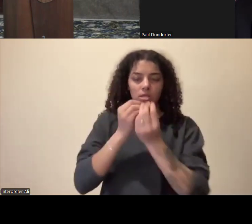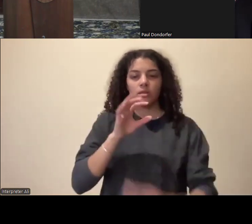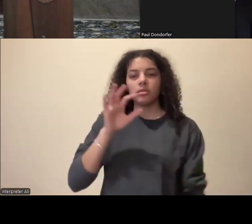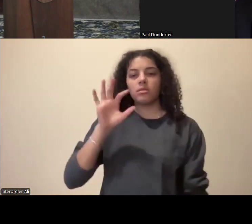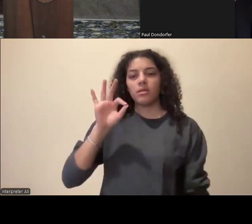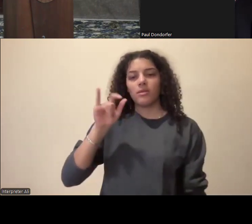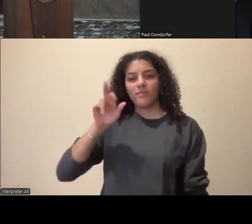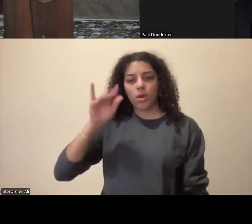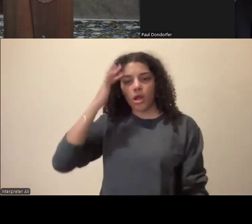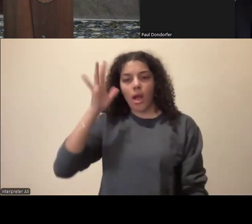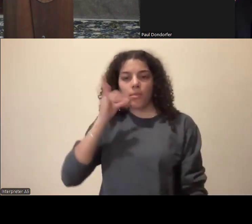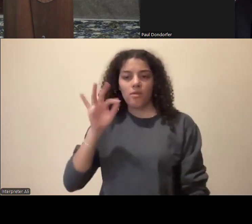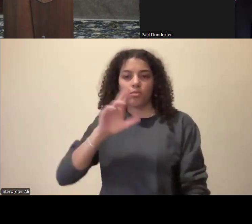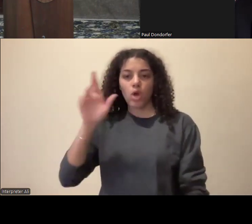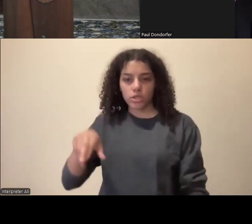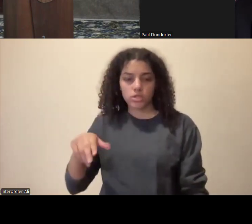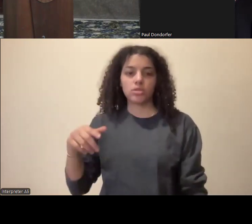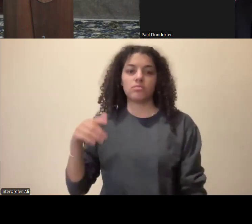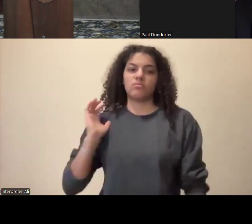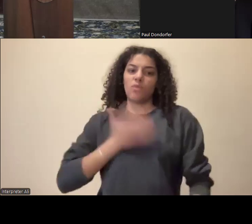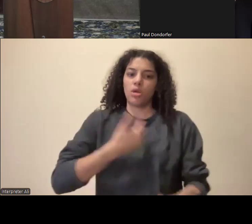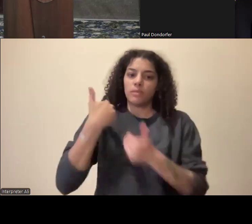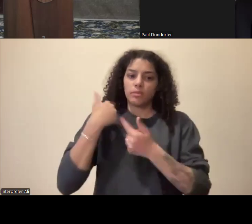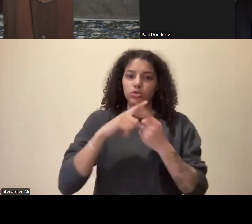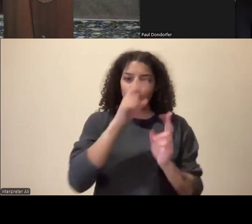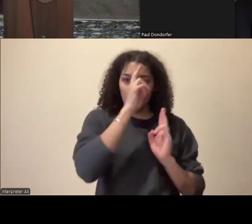sense of the legislature to honor and celebrate the people and organizations which make Monroe